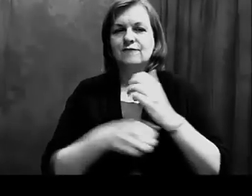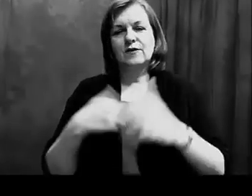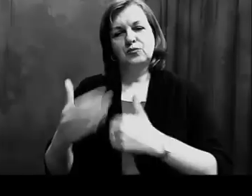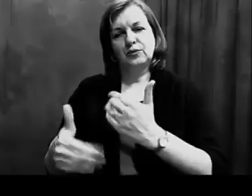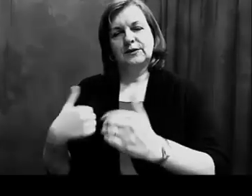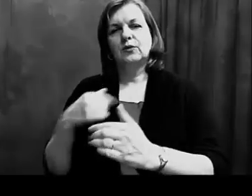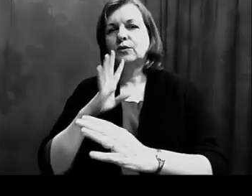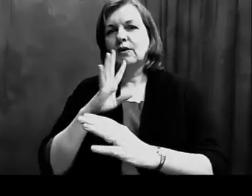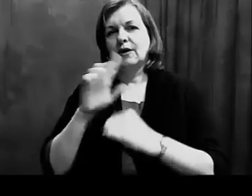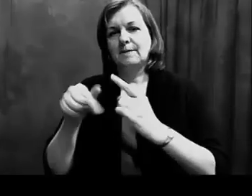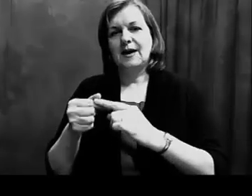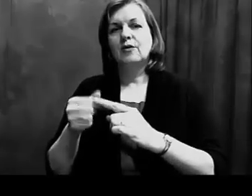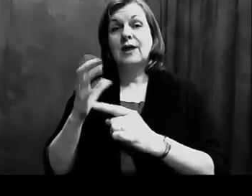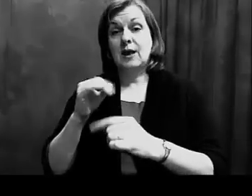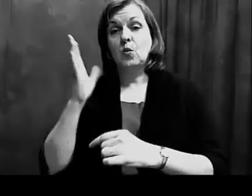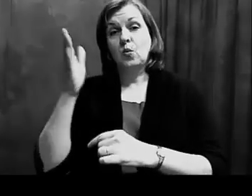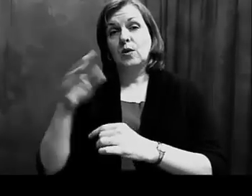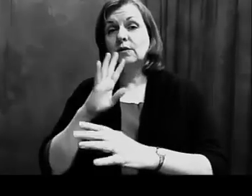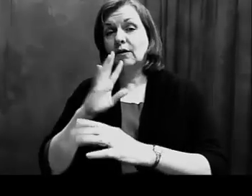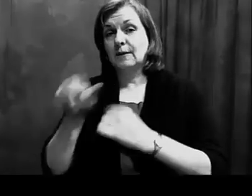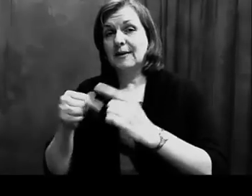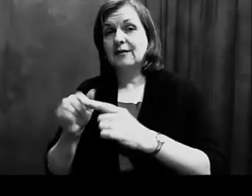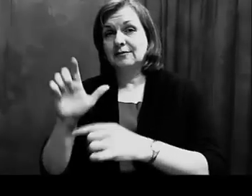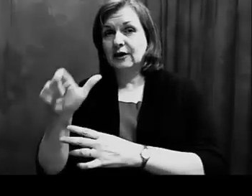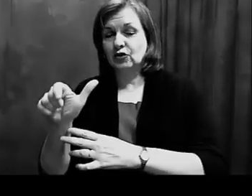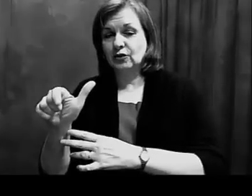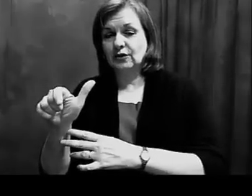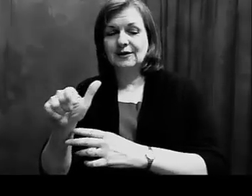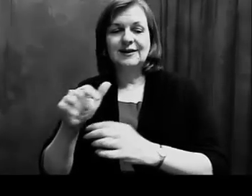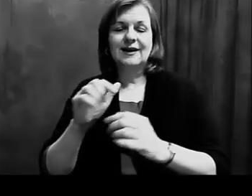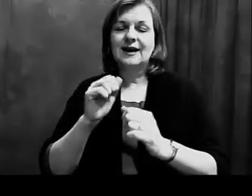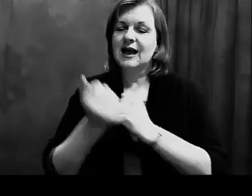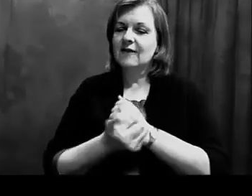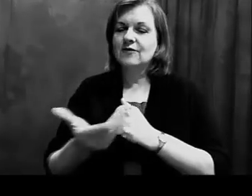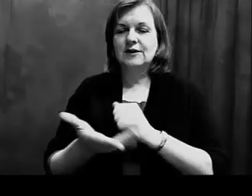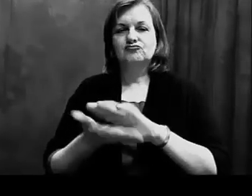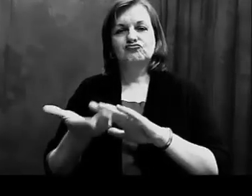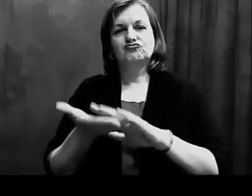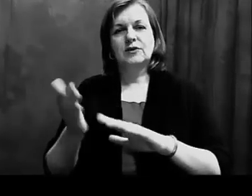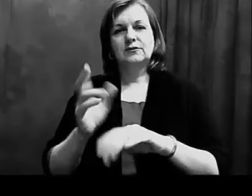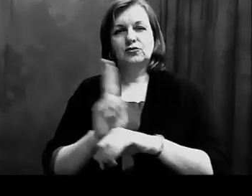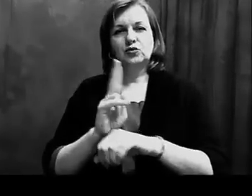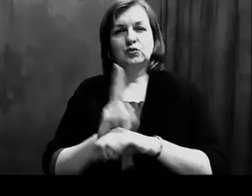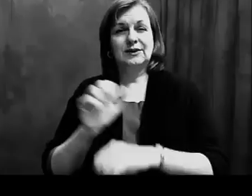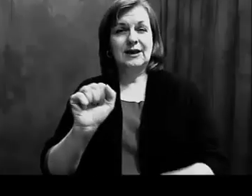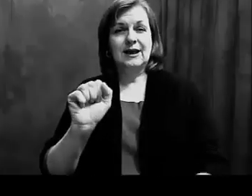talked about and will talk about with what cells do is powered by ATP